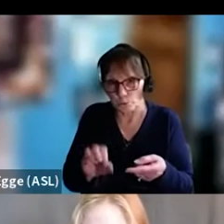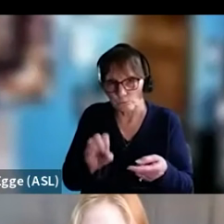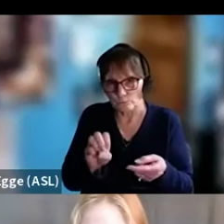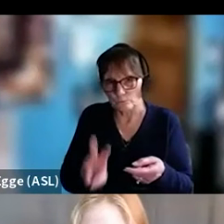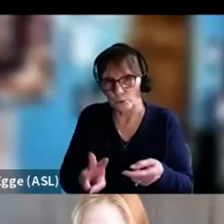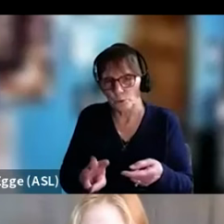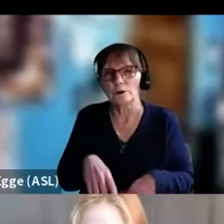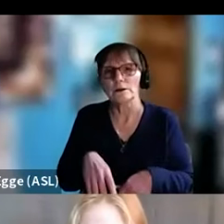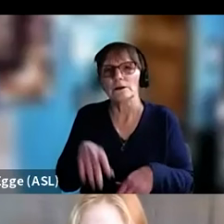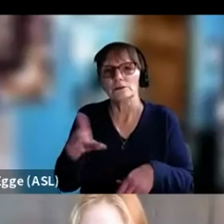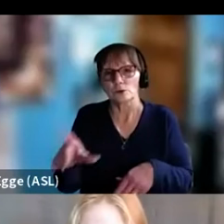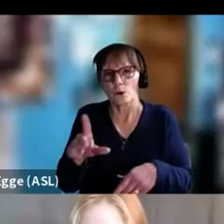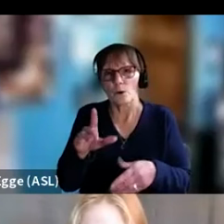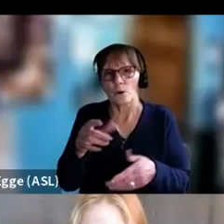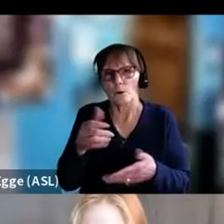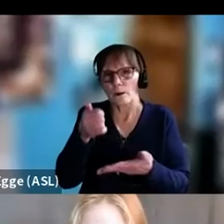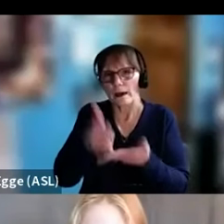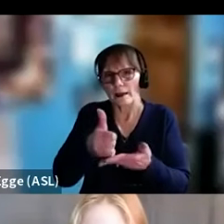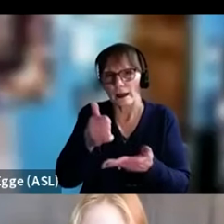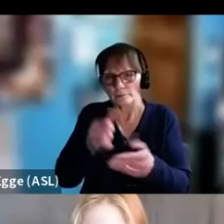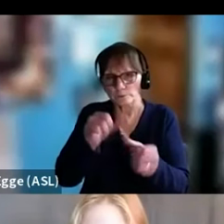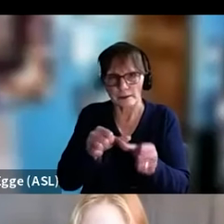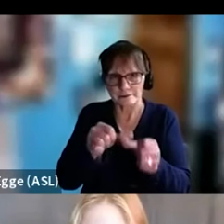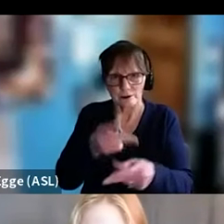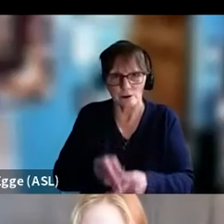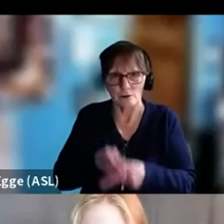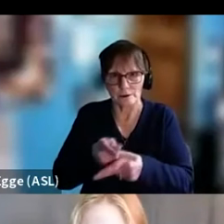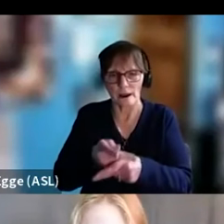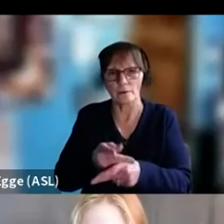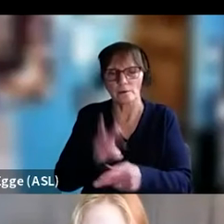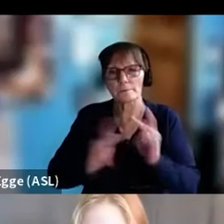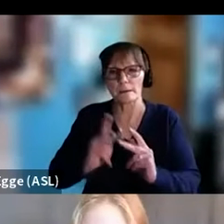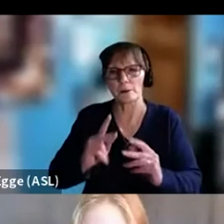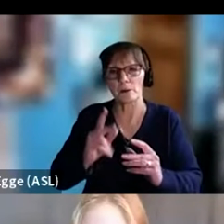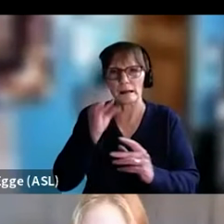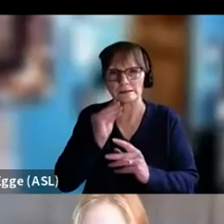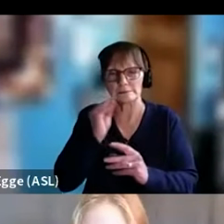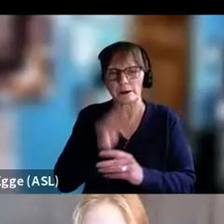to provide that continuum of care for people experiencing homelessness who are too sick or frail